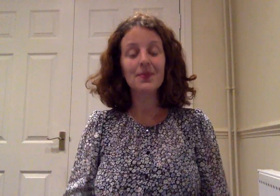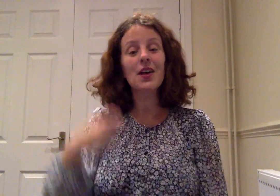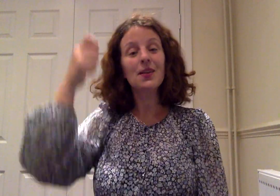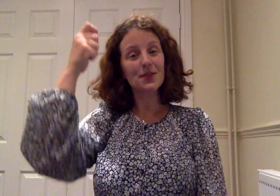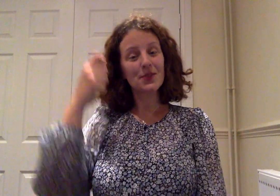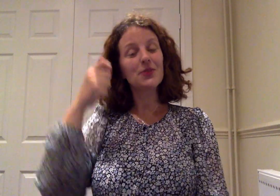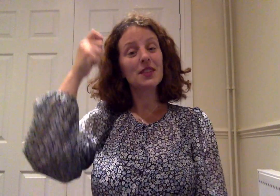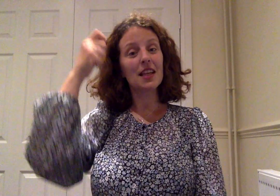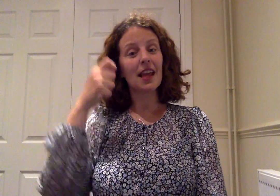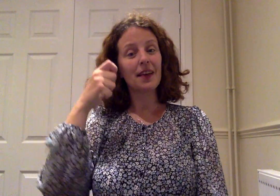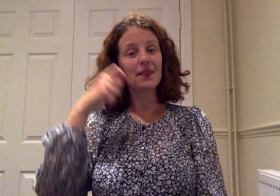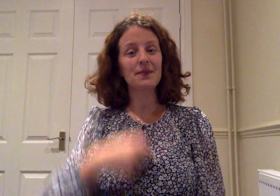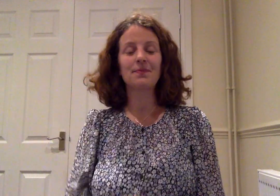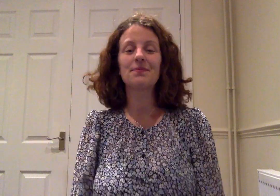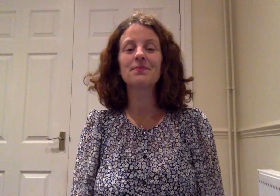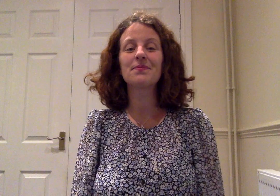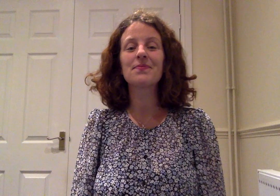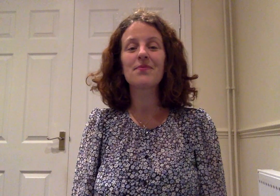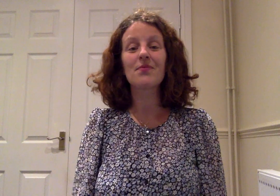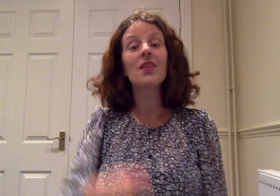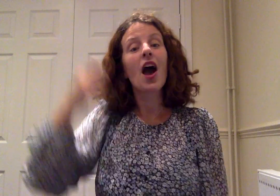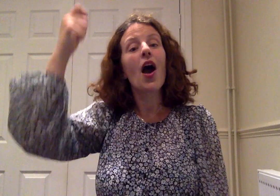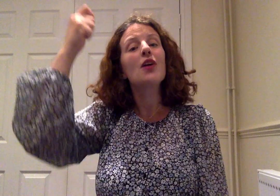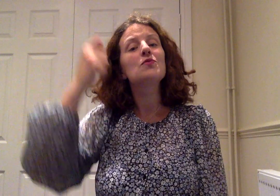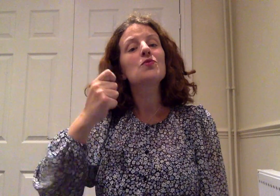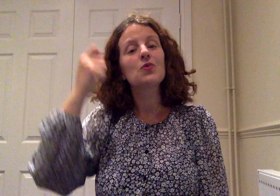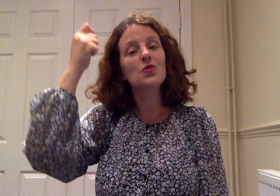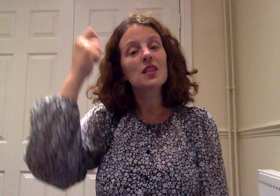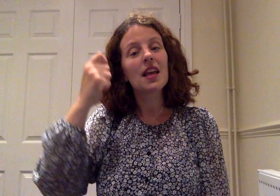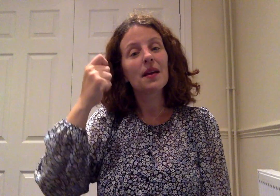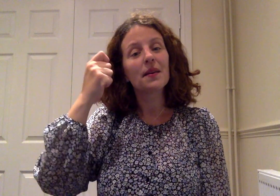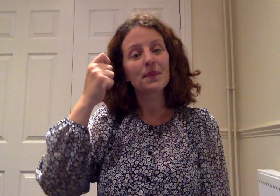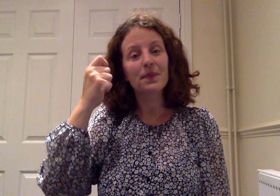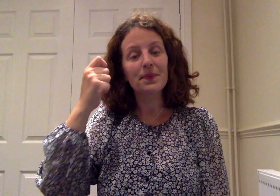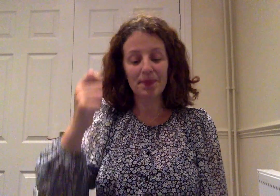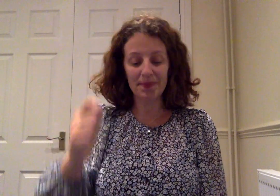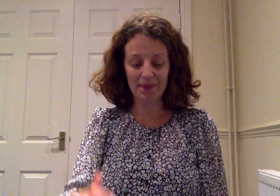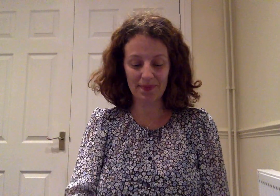"Totting"